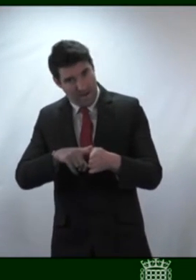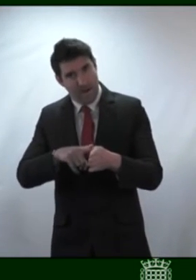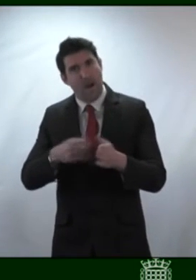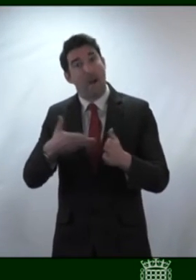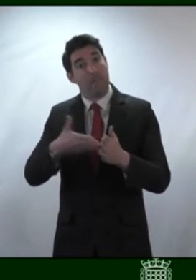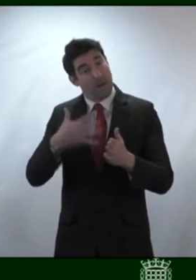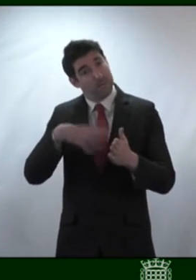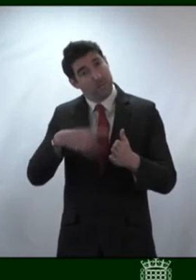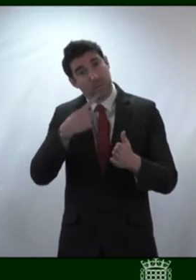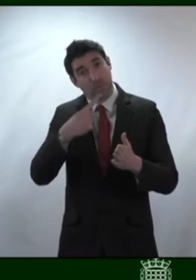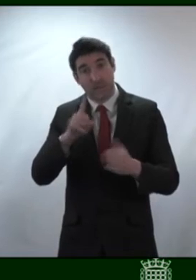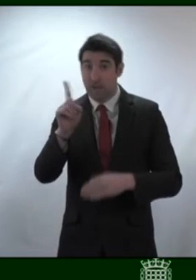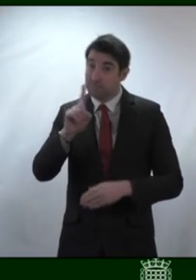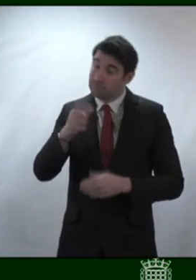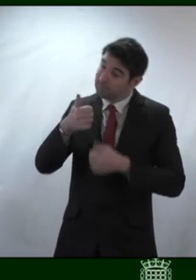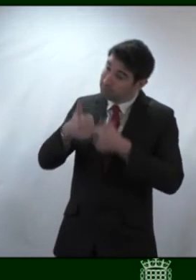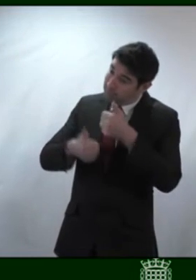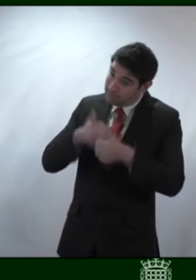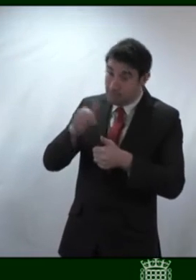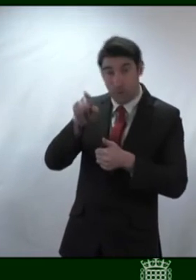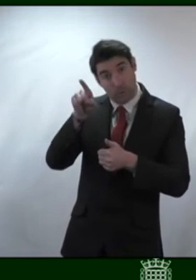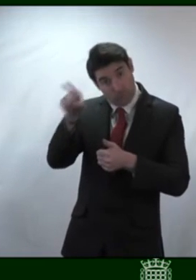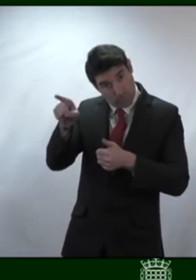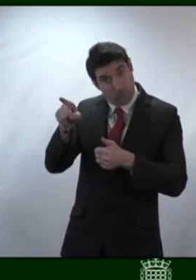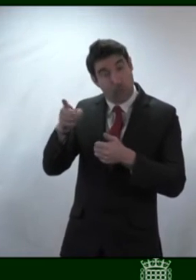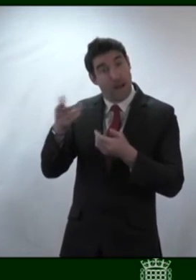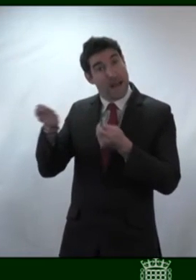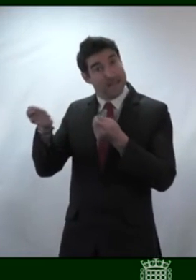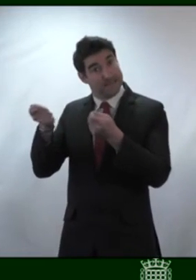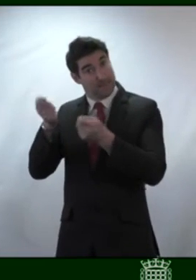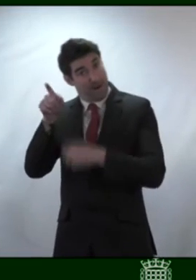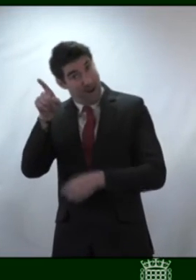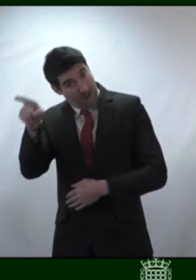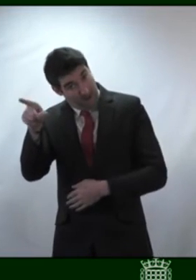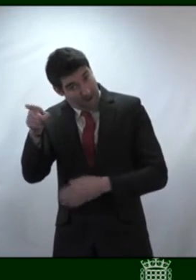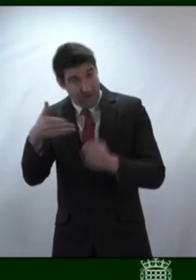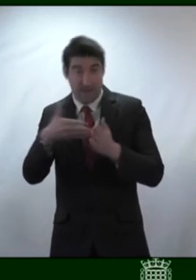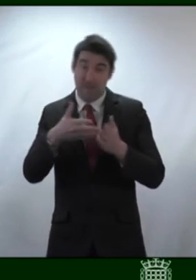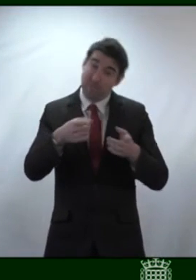Mr Speaker, and to the Prime Minister and hope that you both have a peaceful